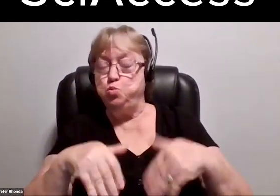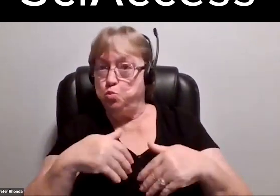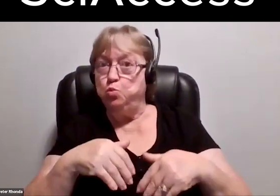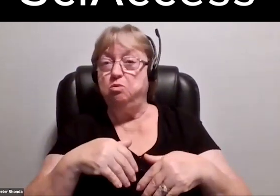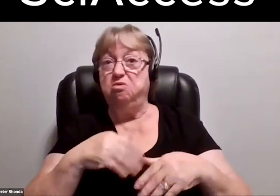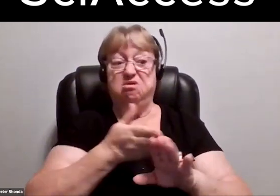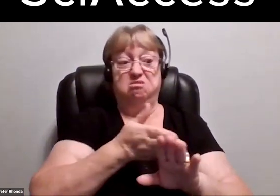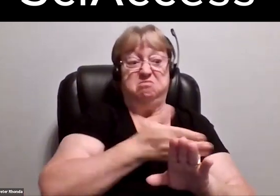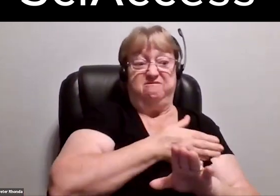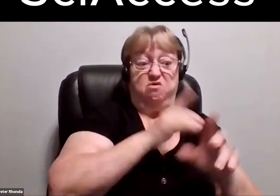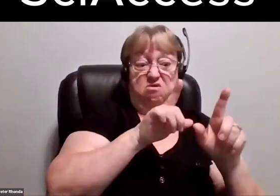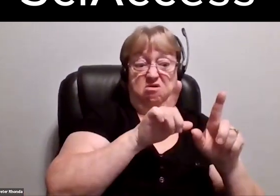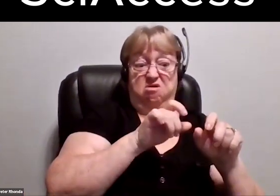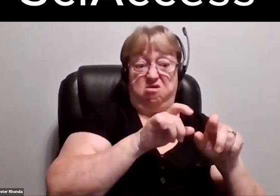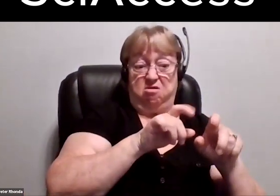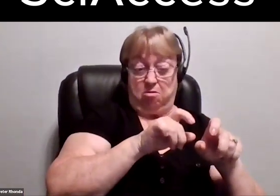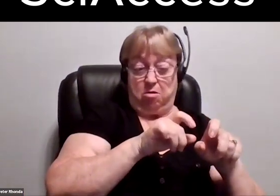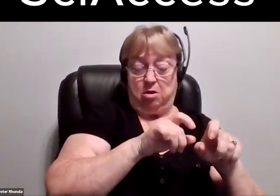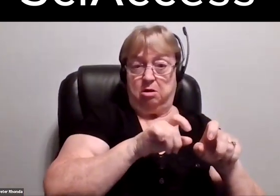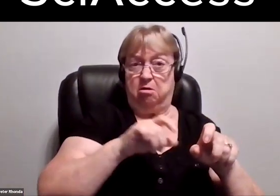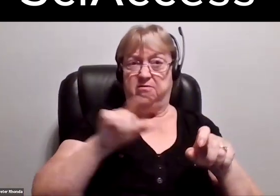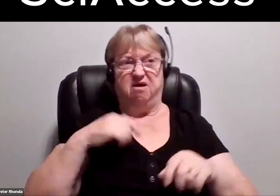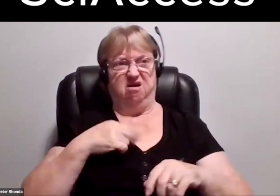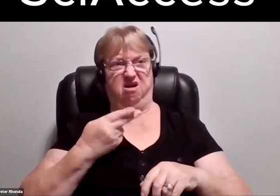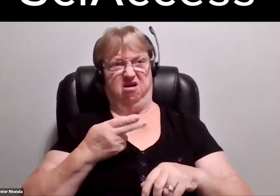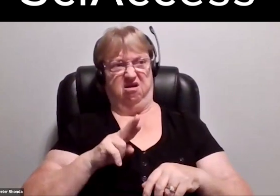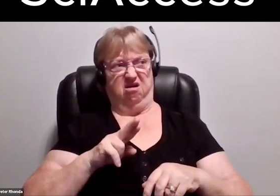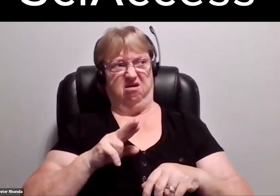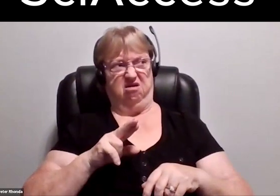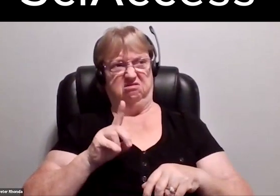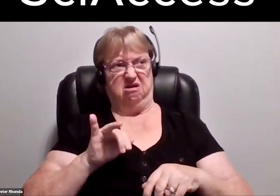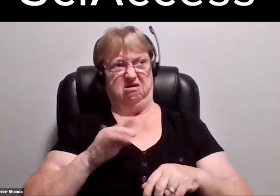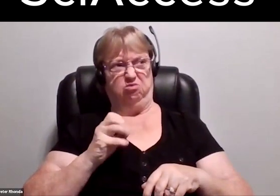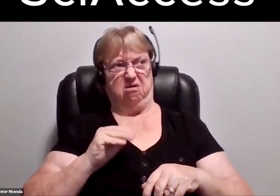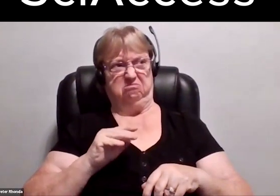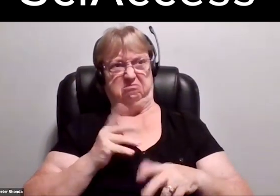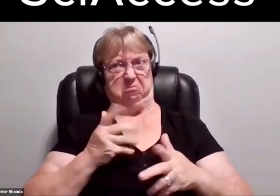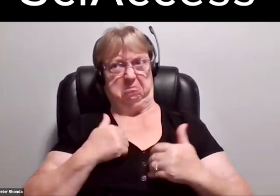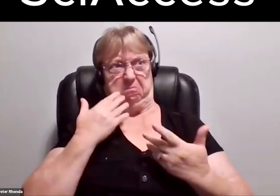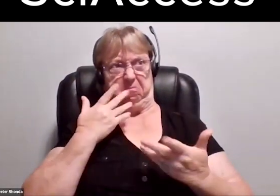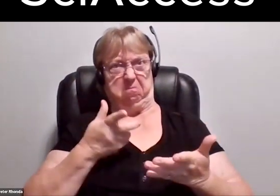students didn't know what an HR diagram was or anything about the data it represented, but post-test,